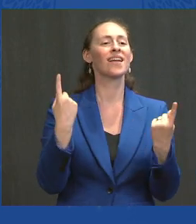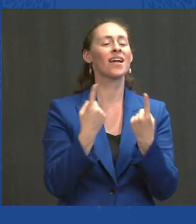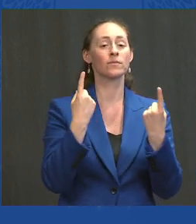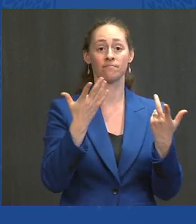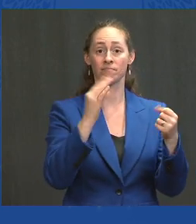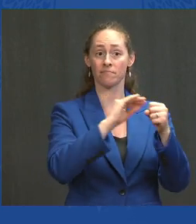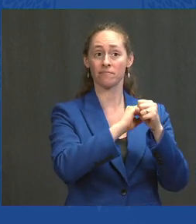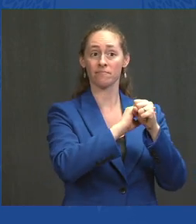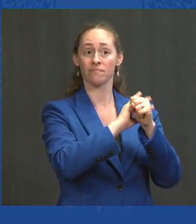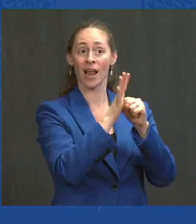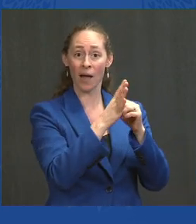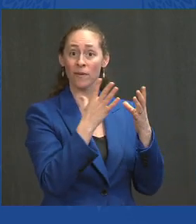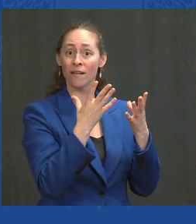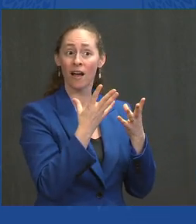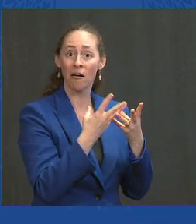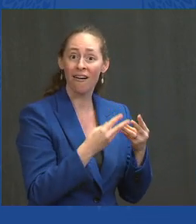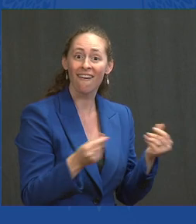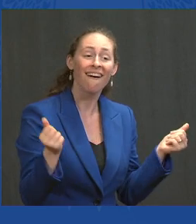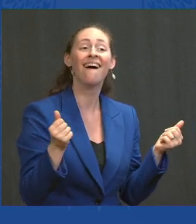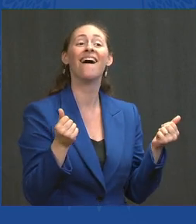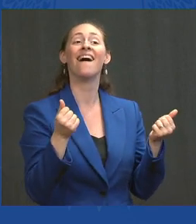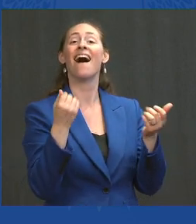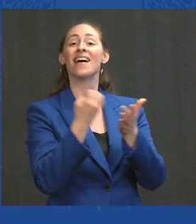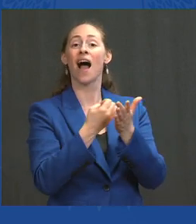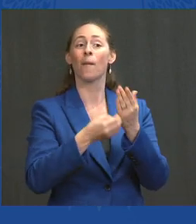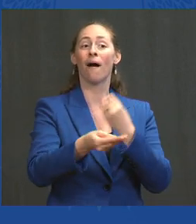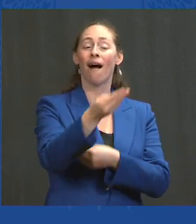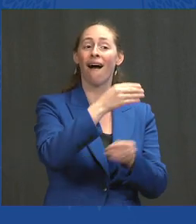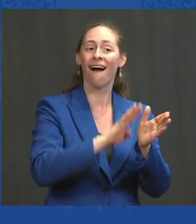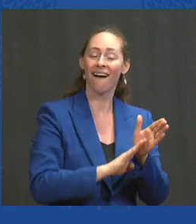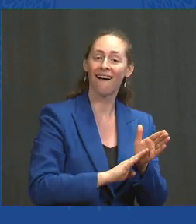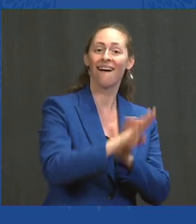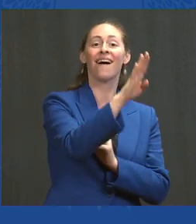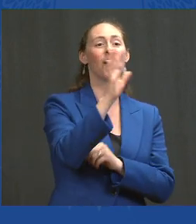we're going to build it back better. If we're going to do that, we need to fix our immigration system